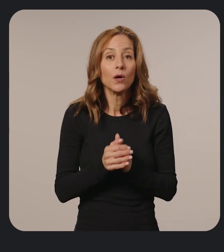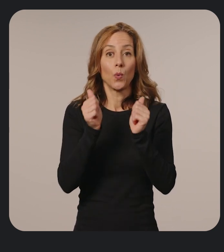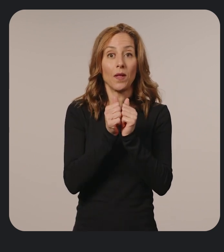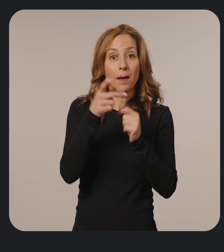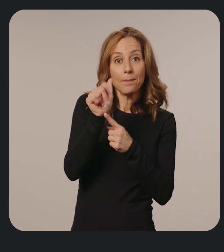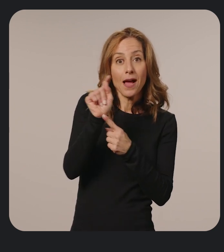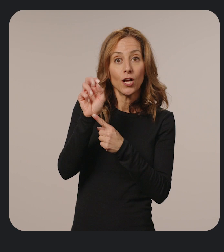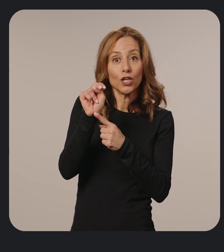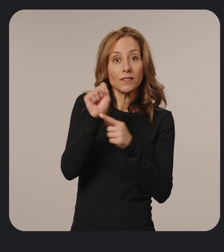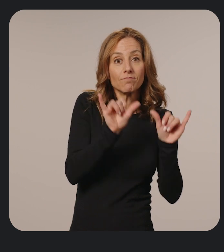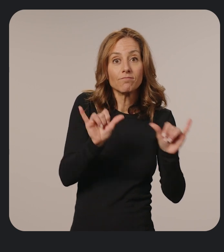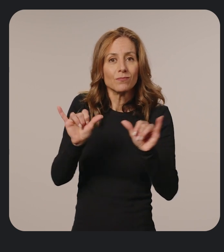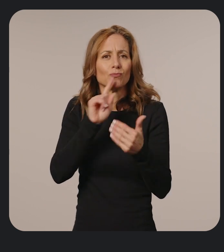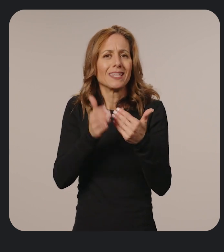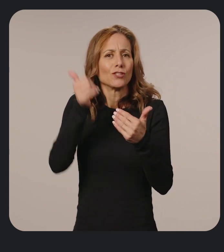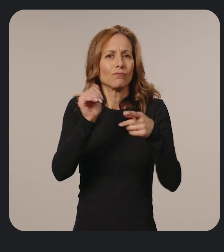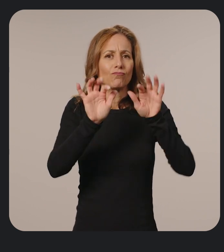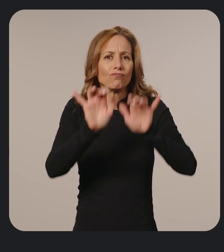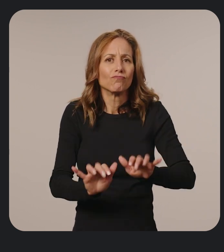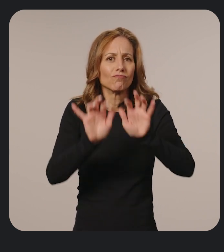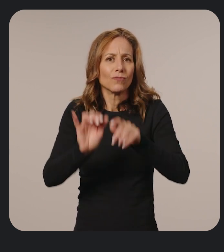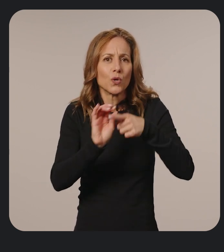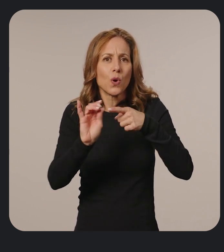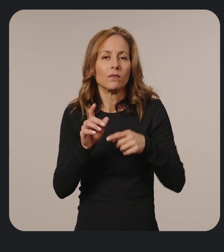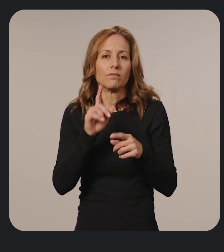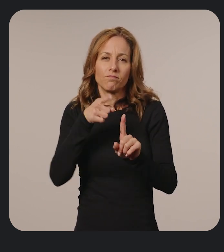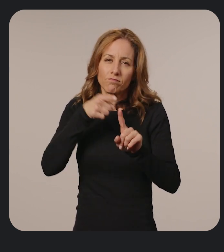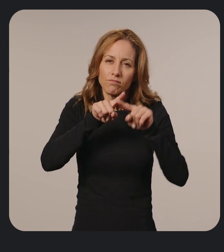But there's more-- with patterns, it's also a lot easier to write code